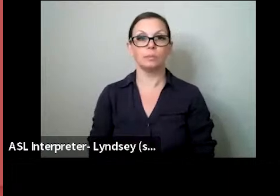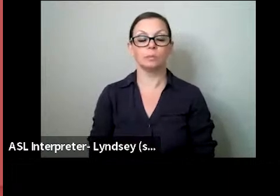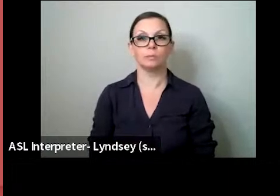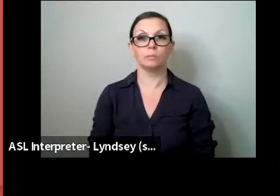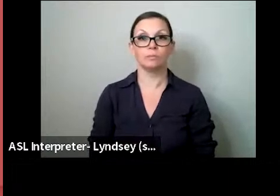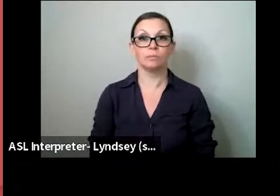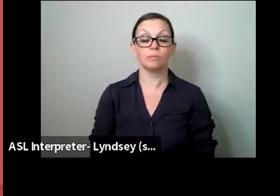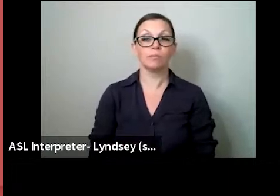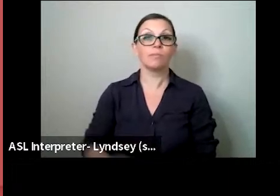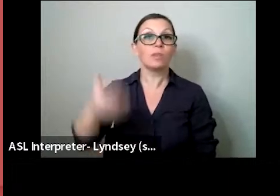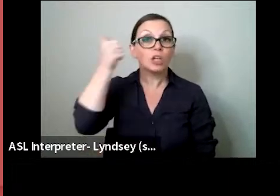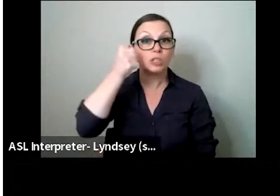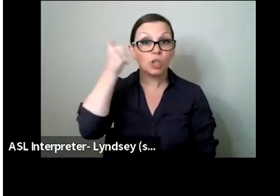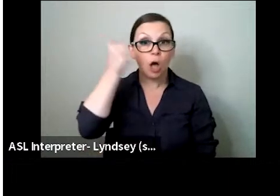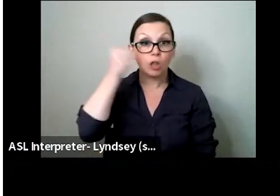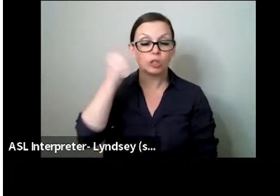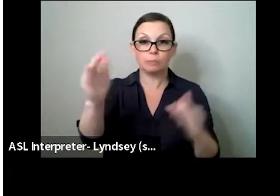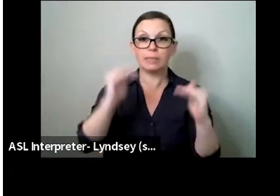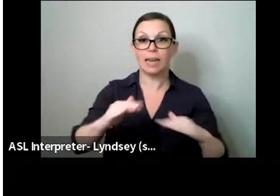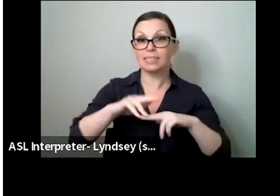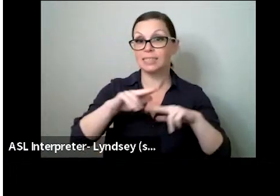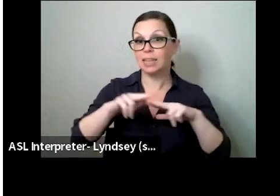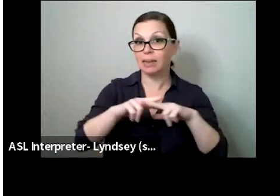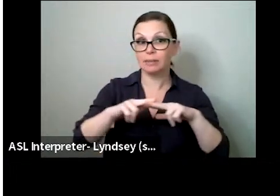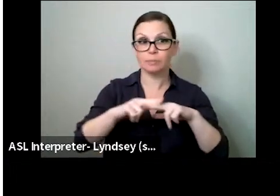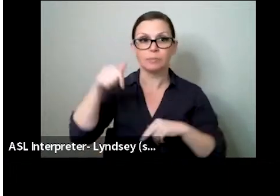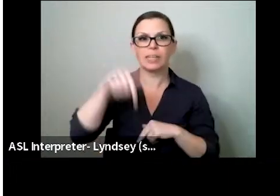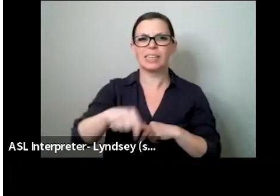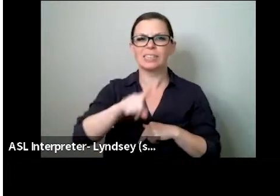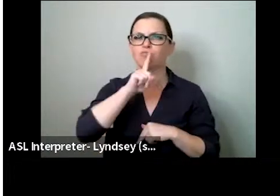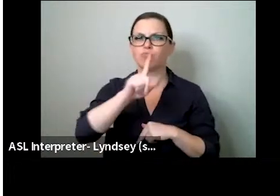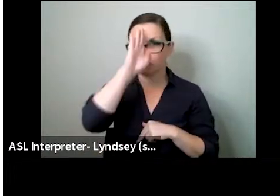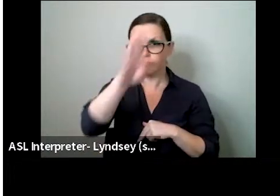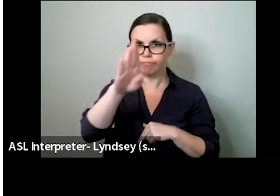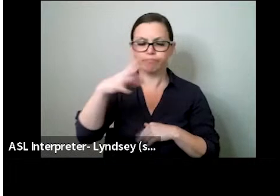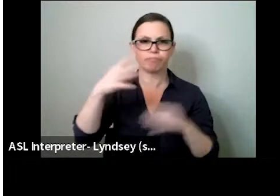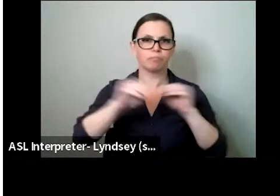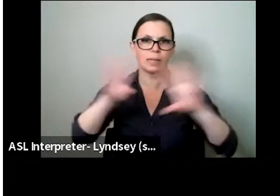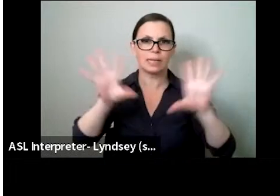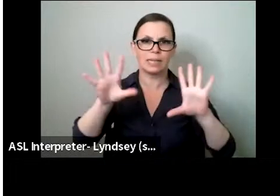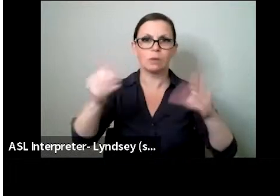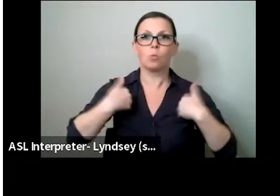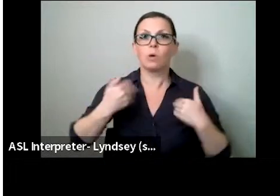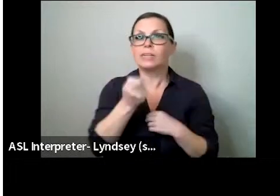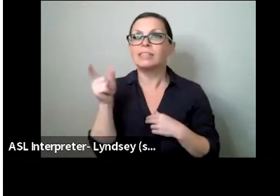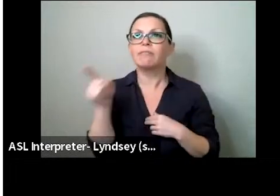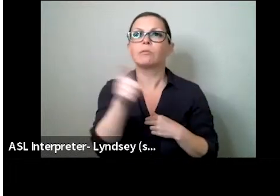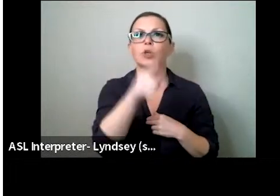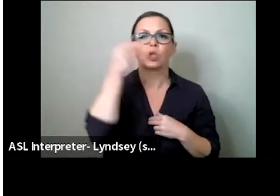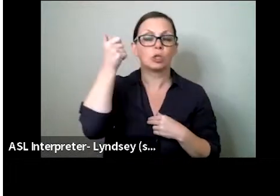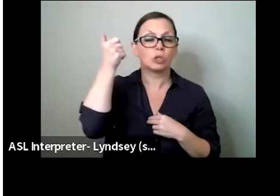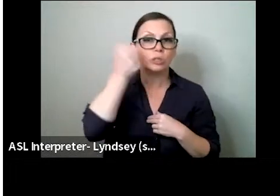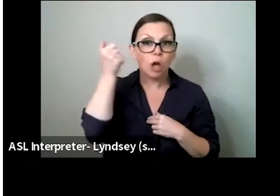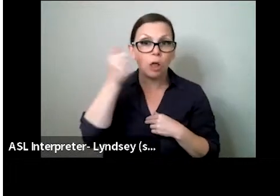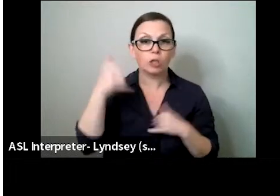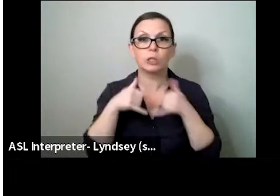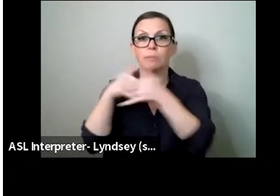Our scholarships. Next slide. This is pretty straightforward. We have several scholarships that we award every year